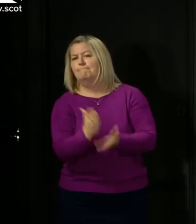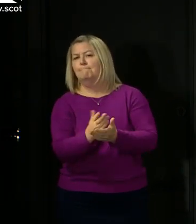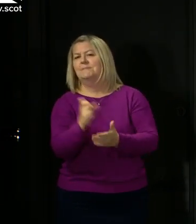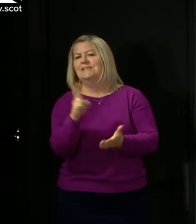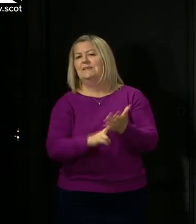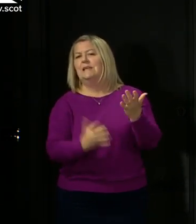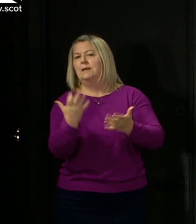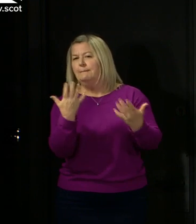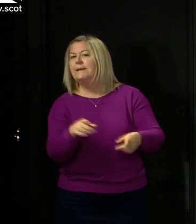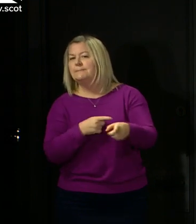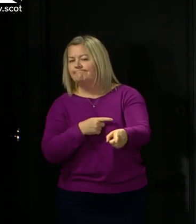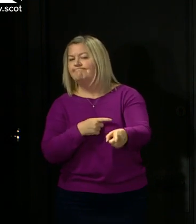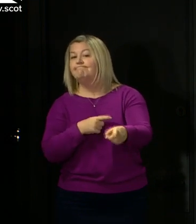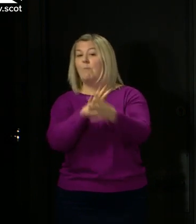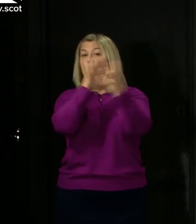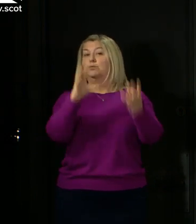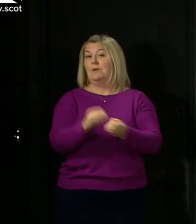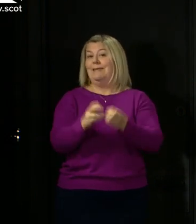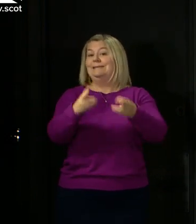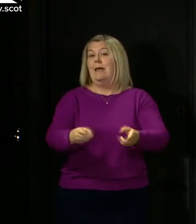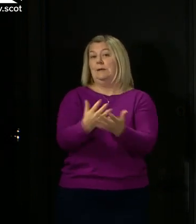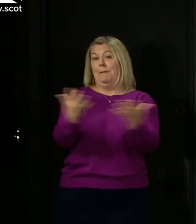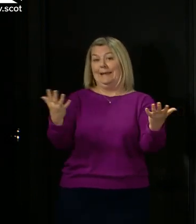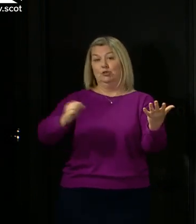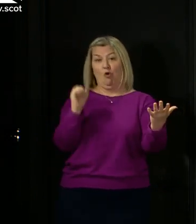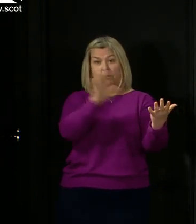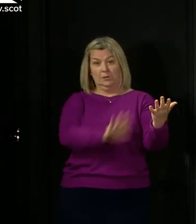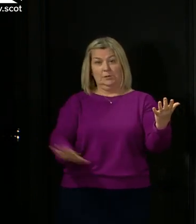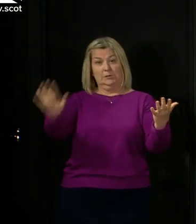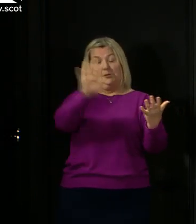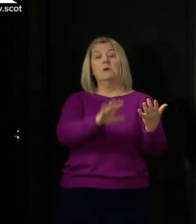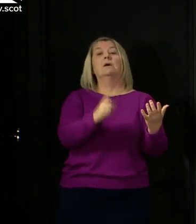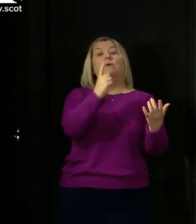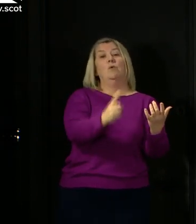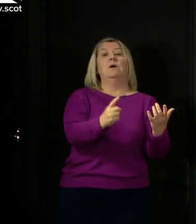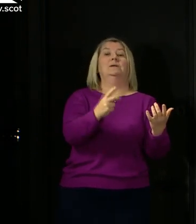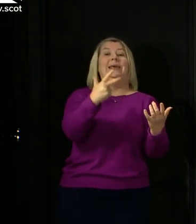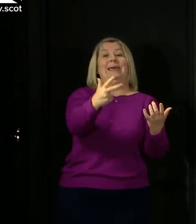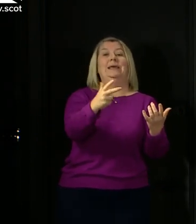total number of deaths in Scotland, under that measurement, to 1,862.